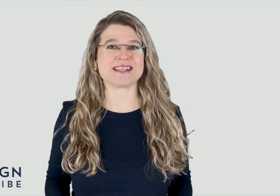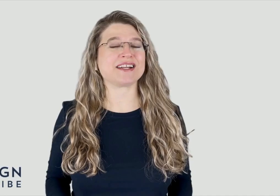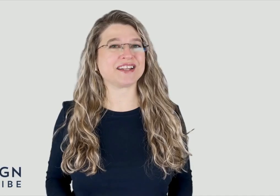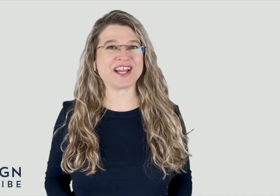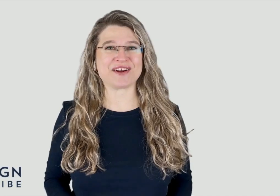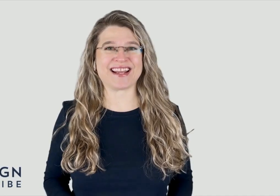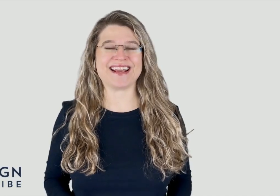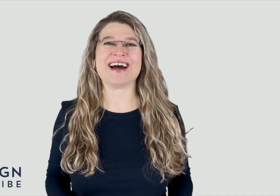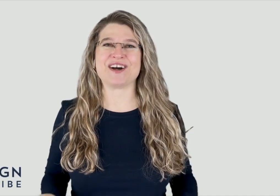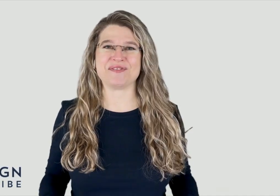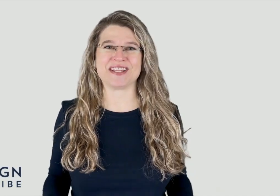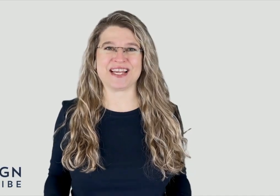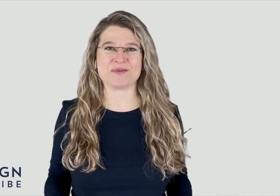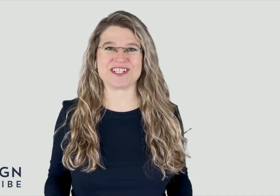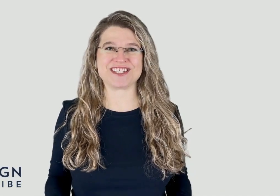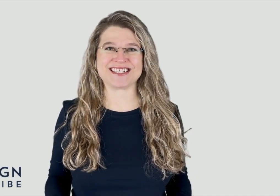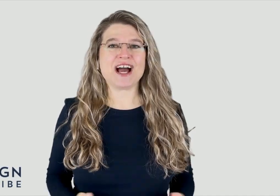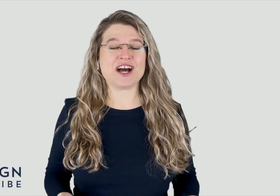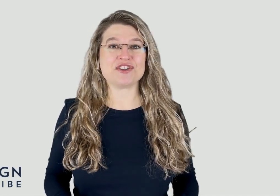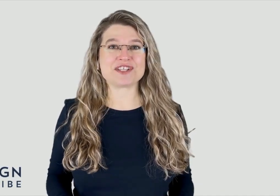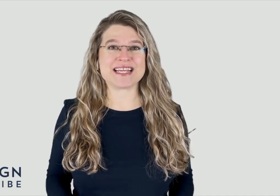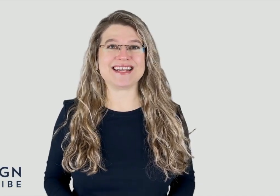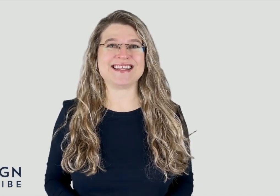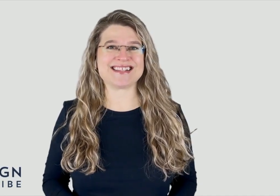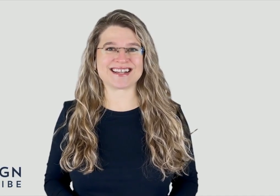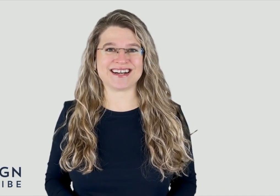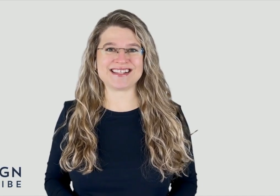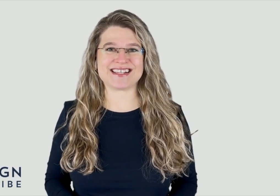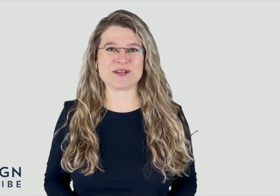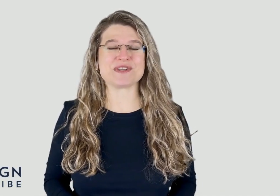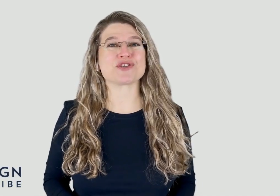and clarity of the language. Understanding these concepts is